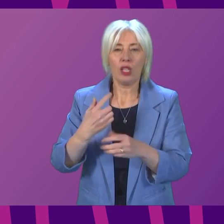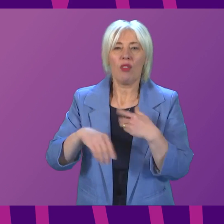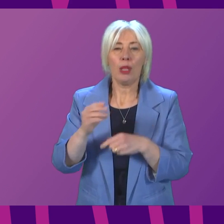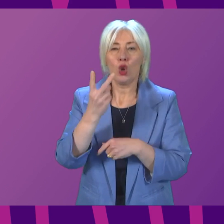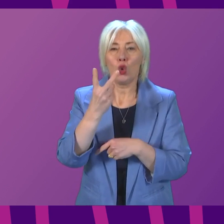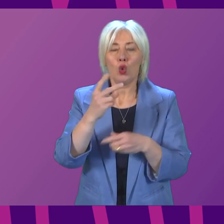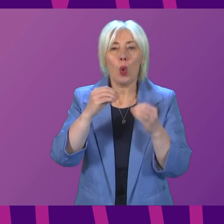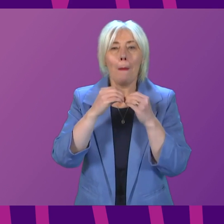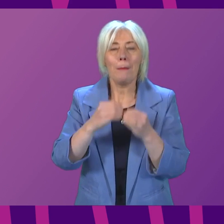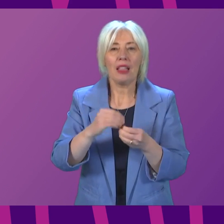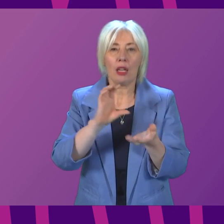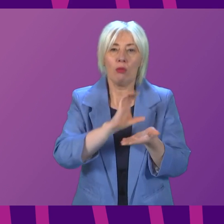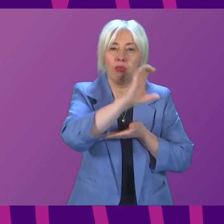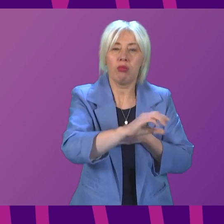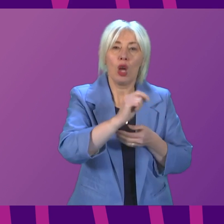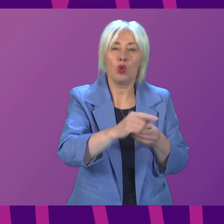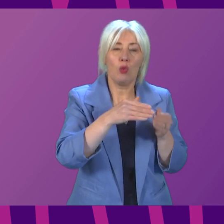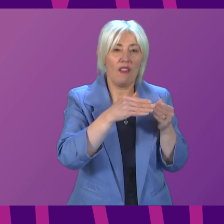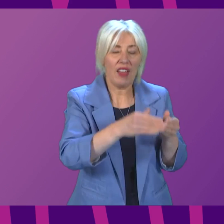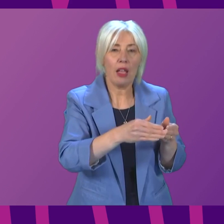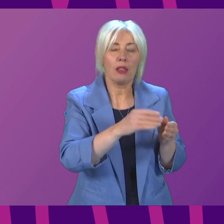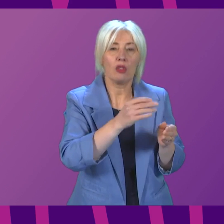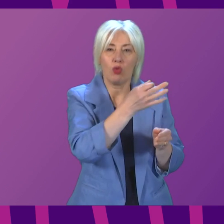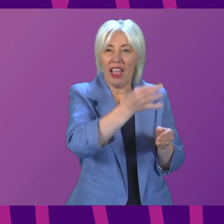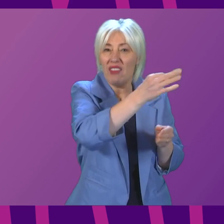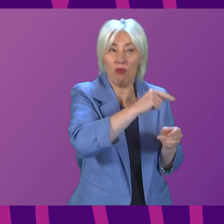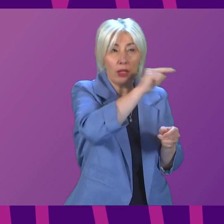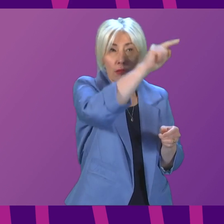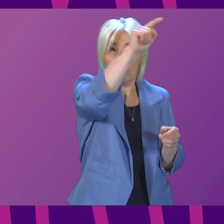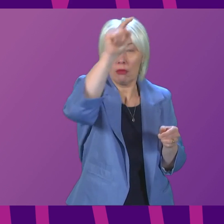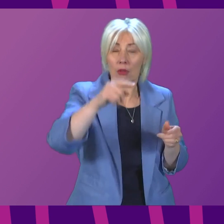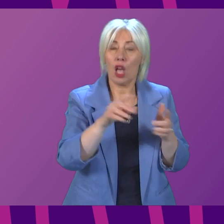the Clyde and Hebrides ferry service, the northern isles ferry service and ferry infrastructure.